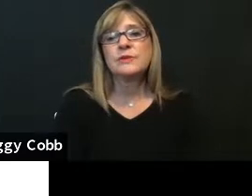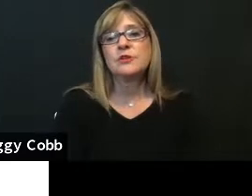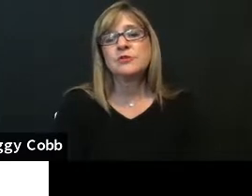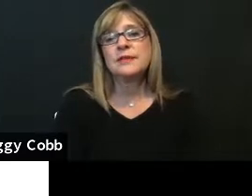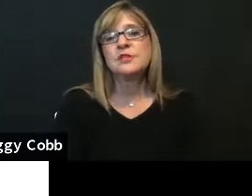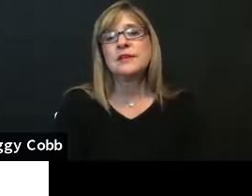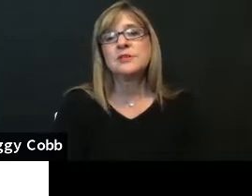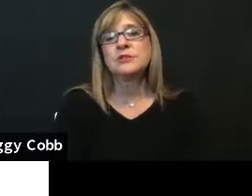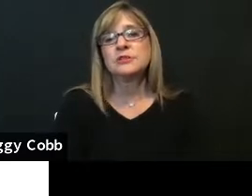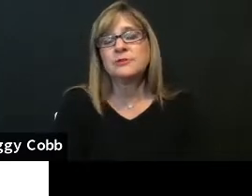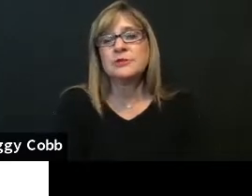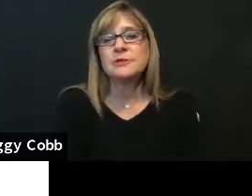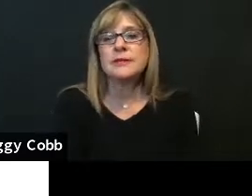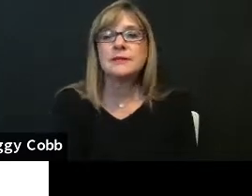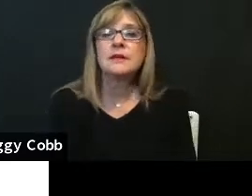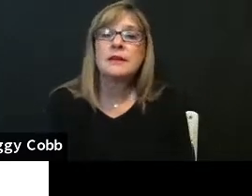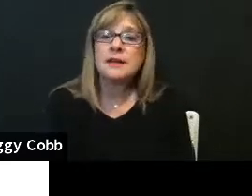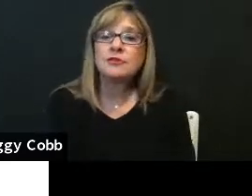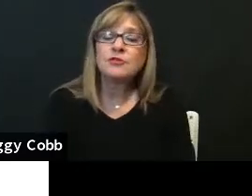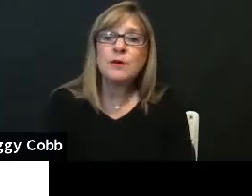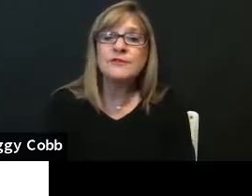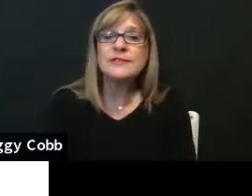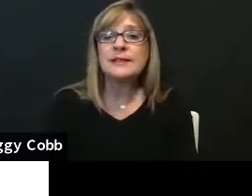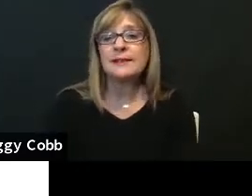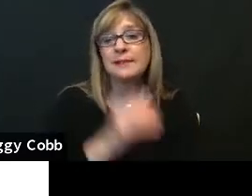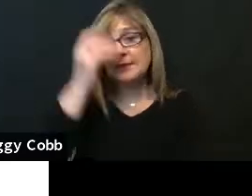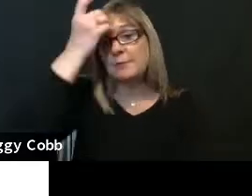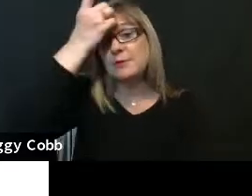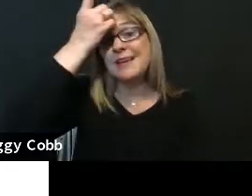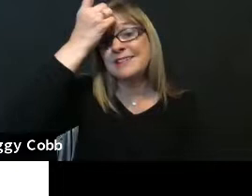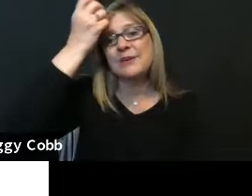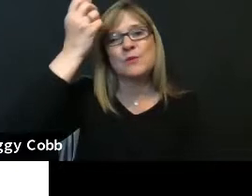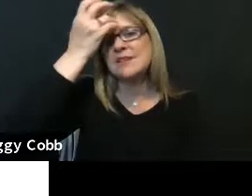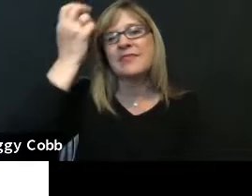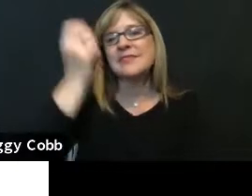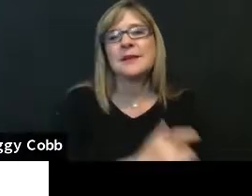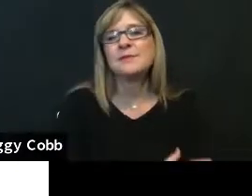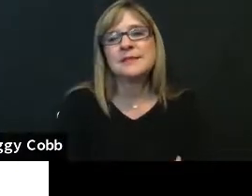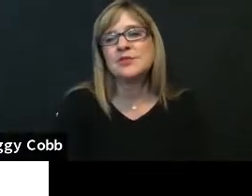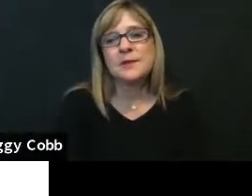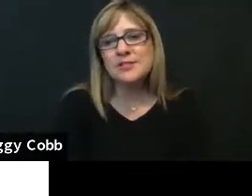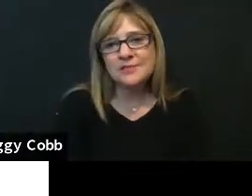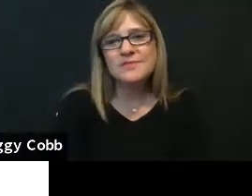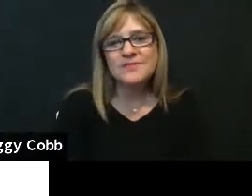where they're used to educational interpreters and the K through 12 setting, the post-secondary was not the same situation.